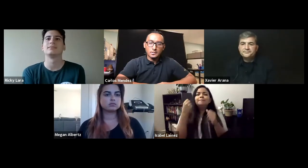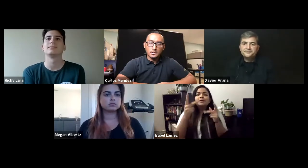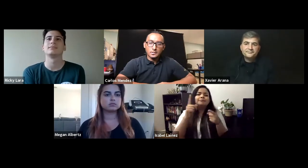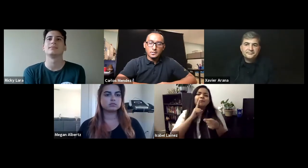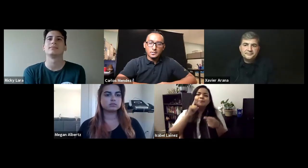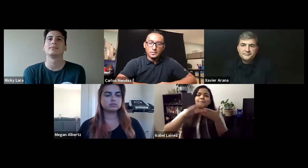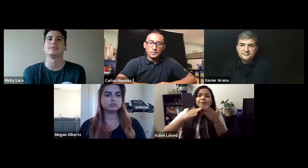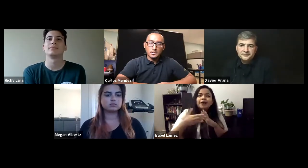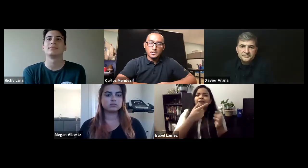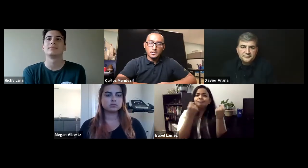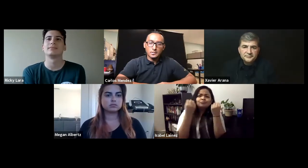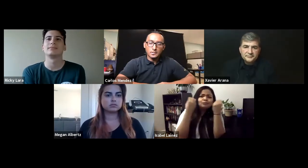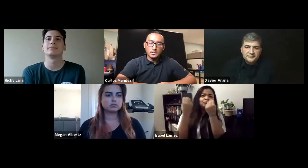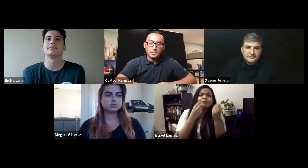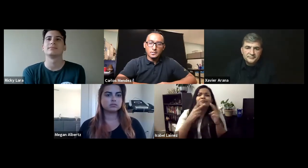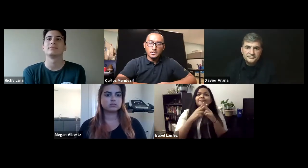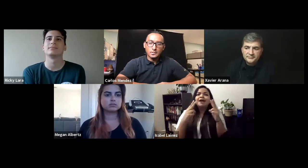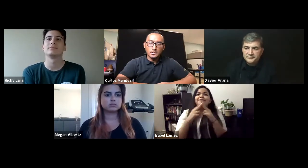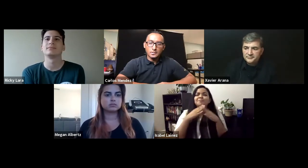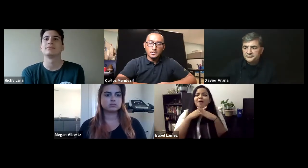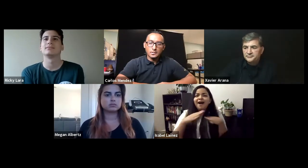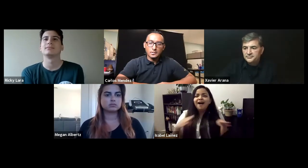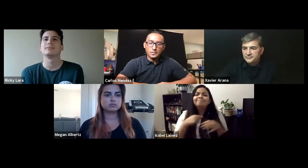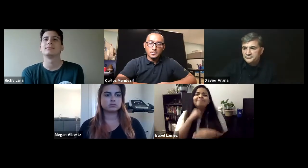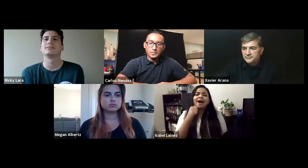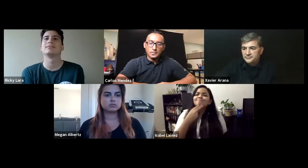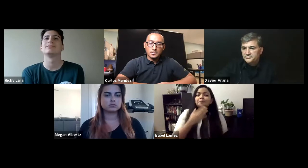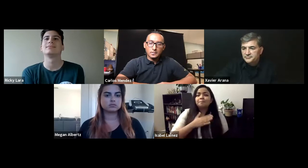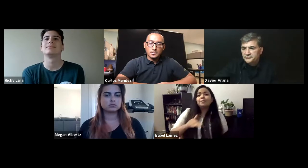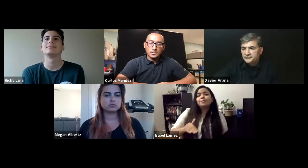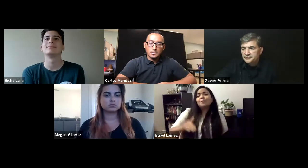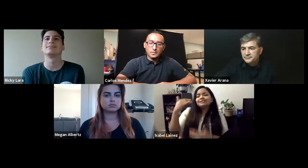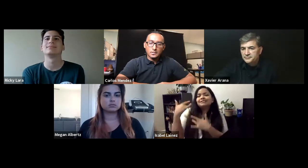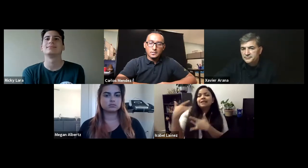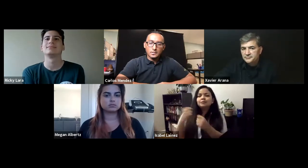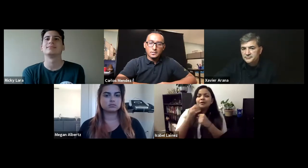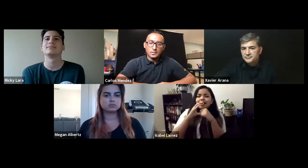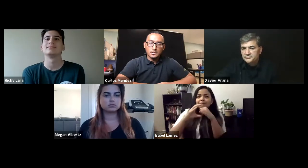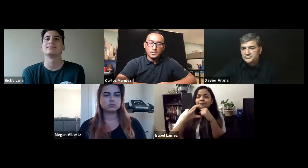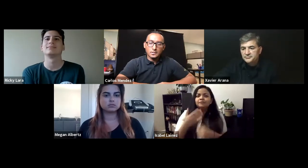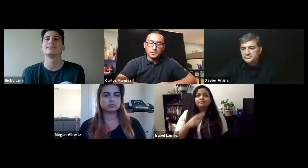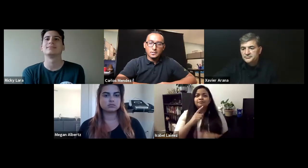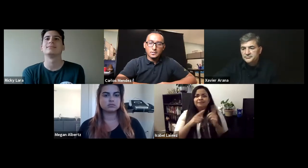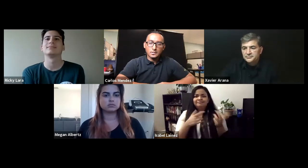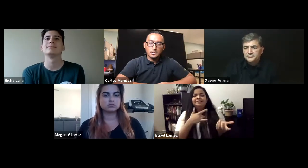and I want to always learn more about my culture and, um...